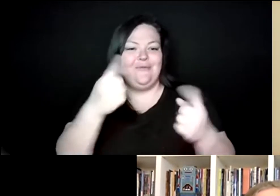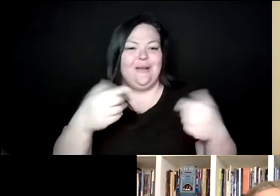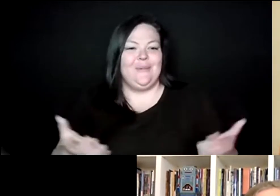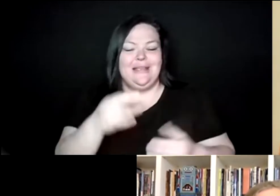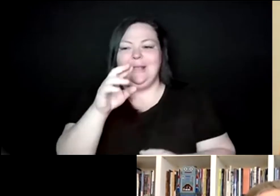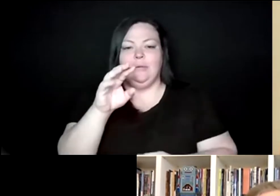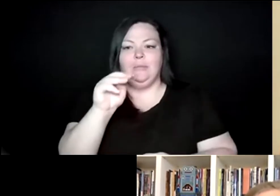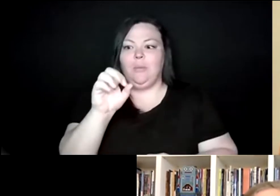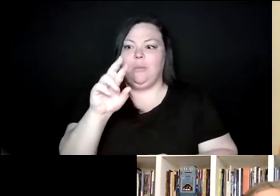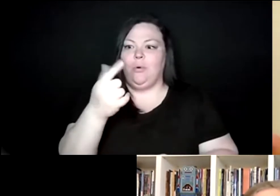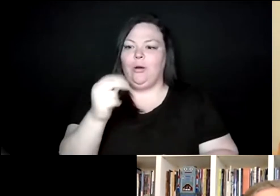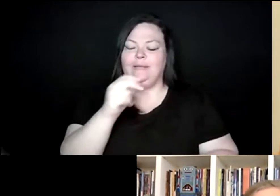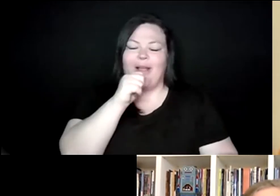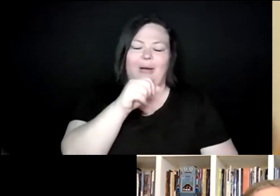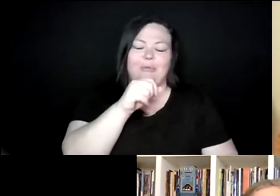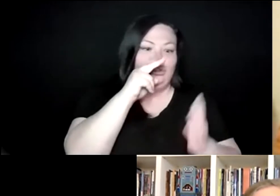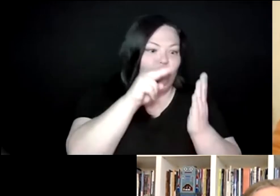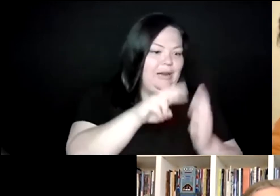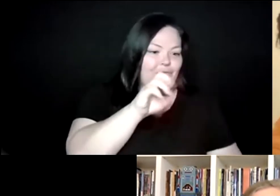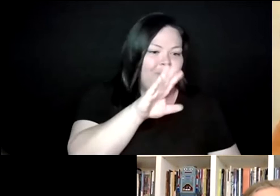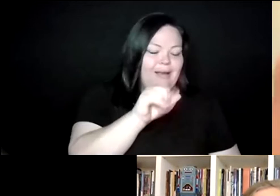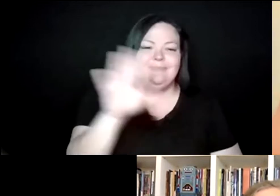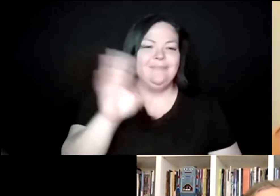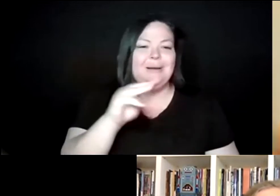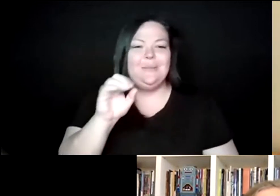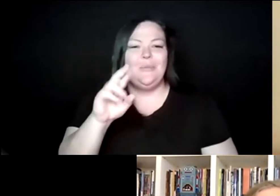um, Morgan. Oops, just reading.